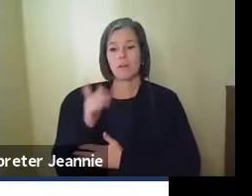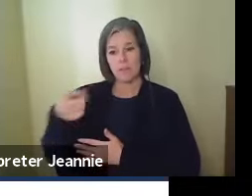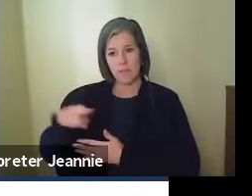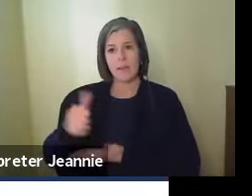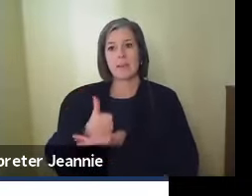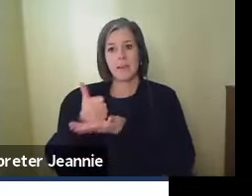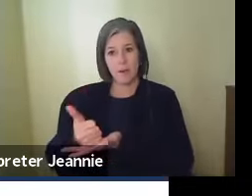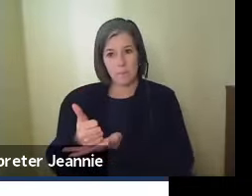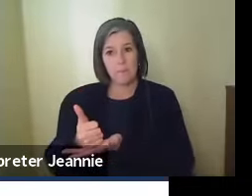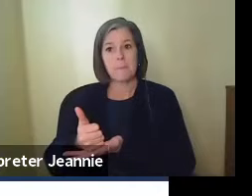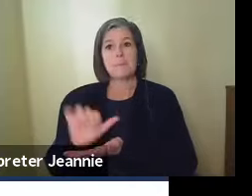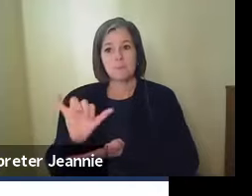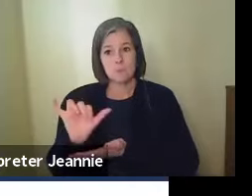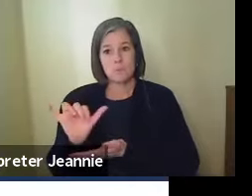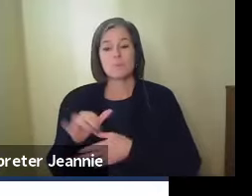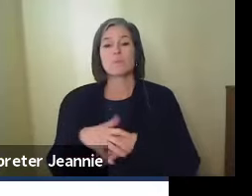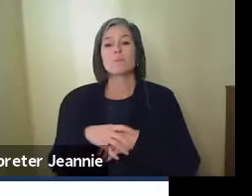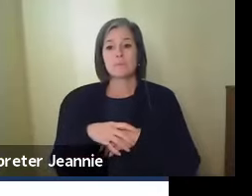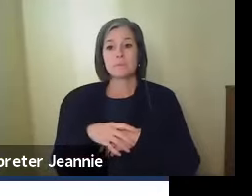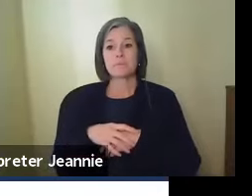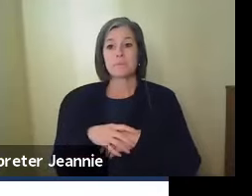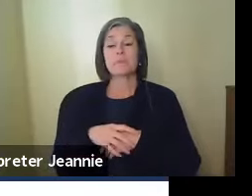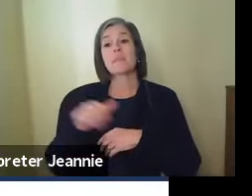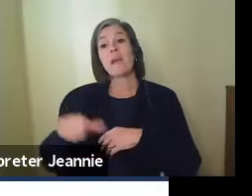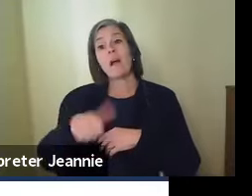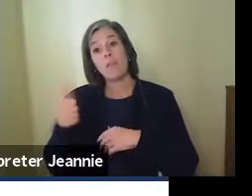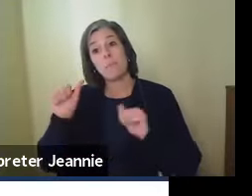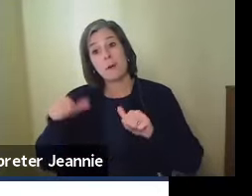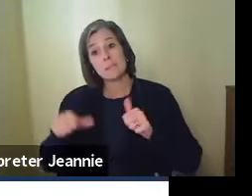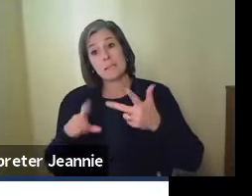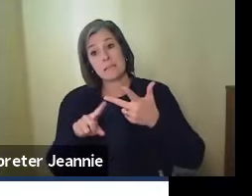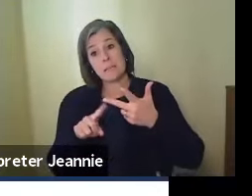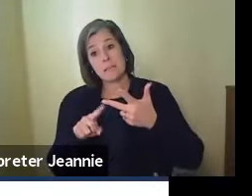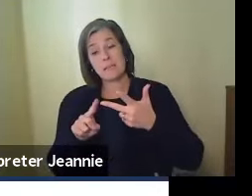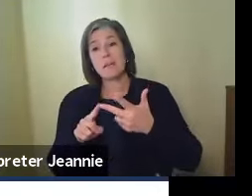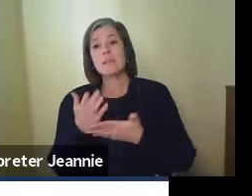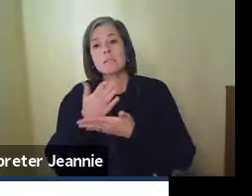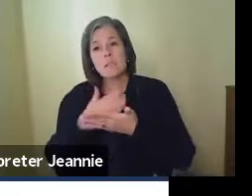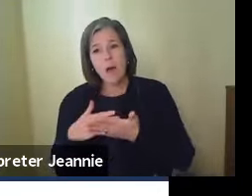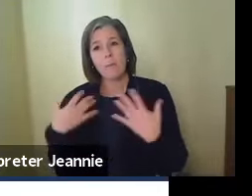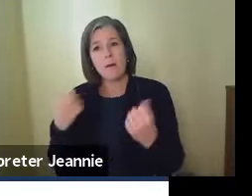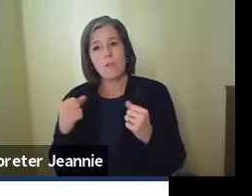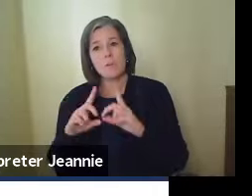And then the other possibility is that some health departments where there are a lot